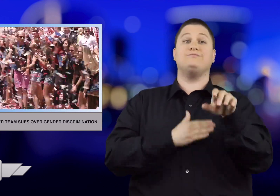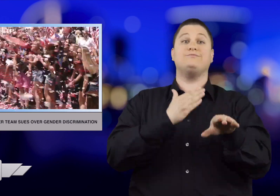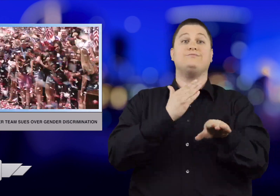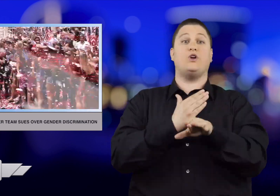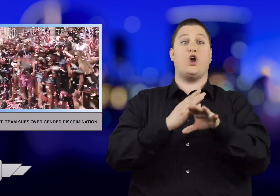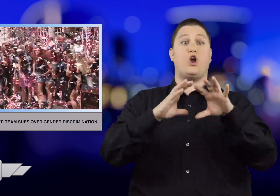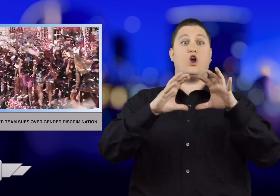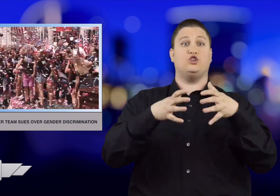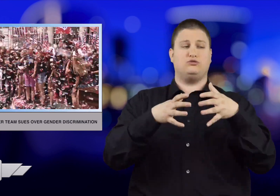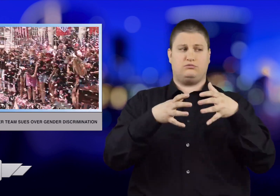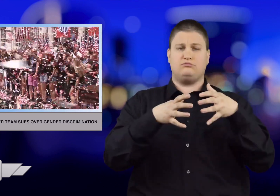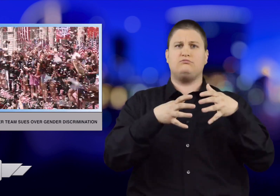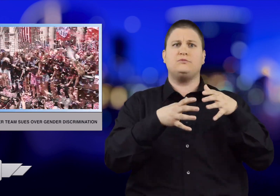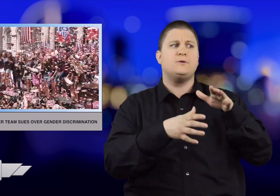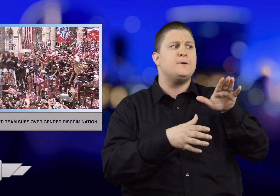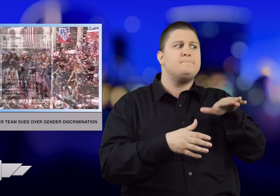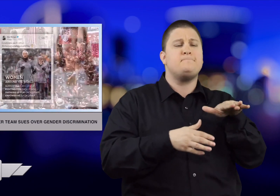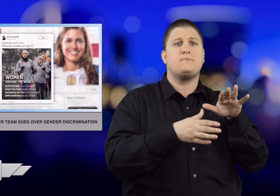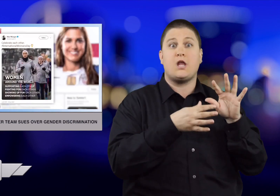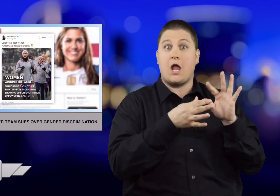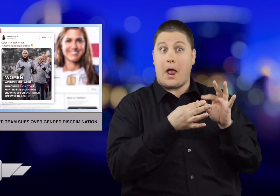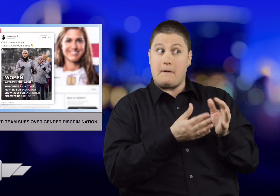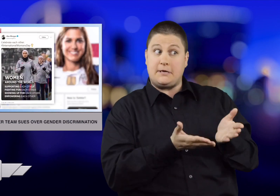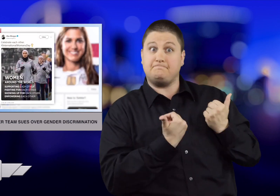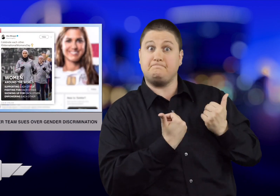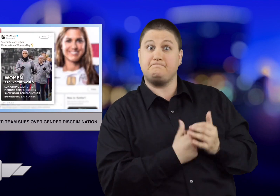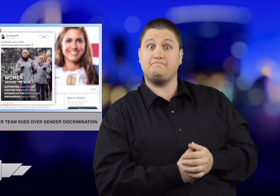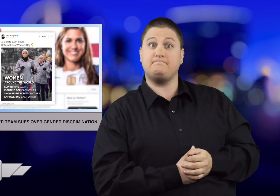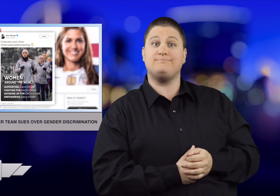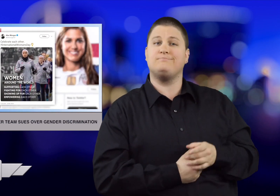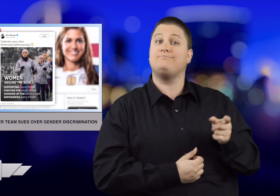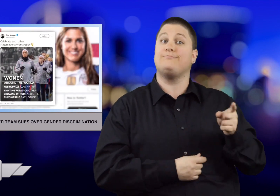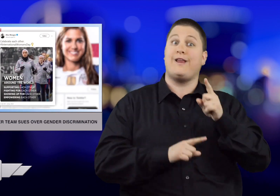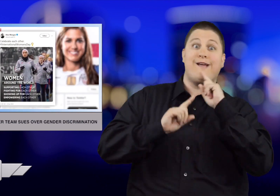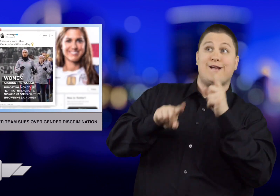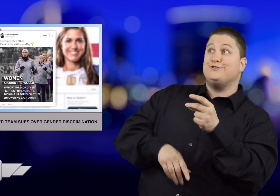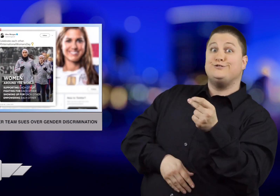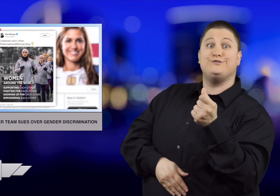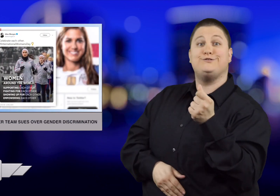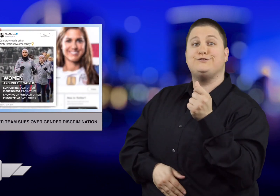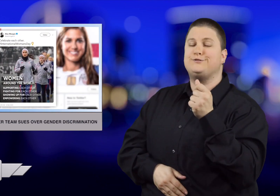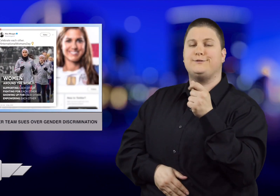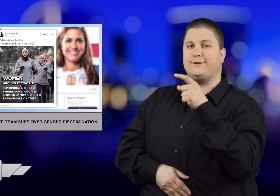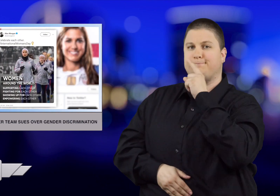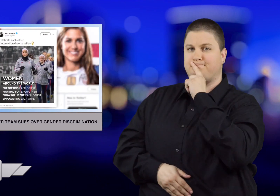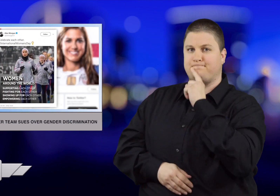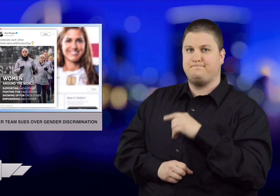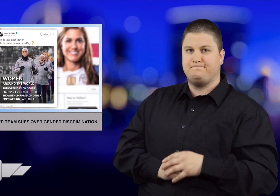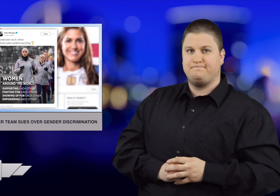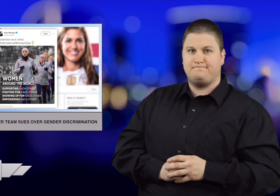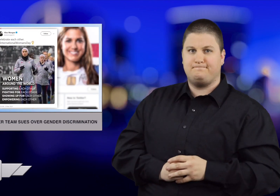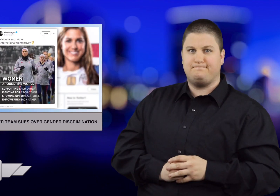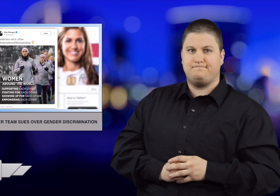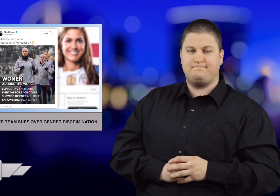US Soccer did not immediately respond to a request for comment.